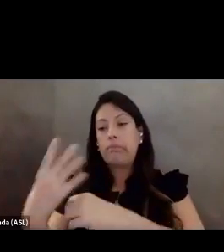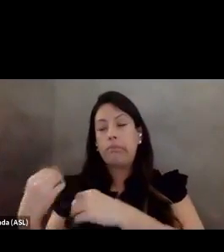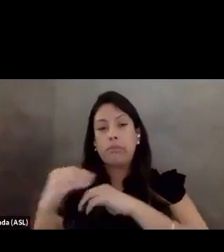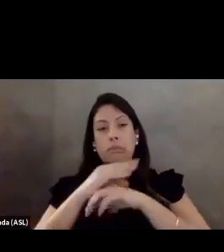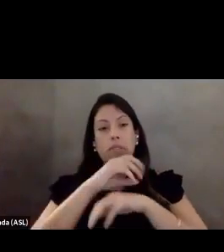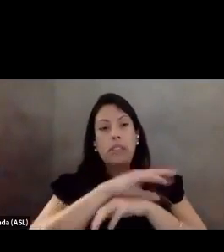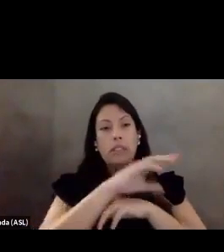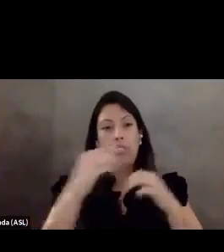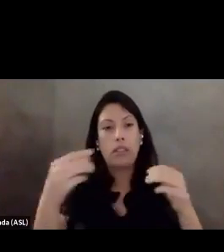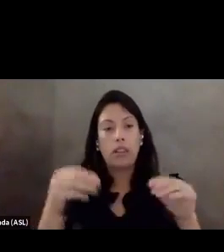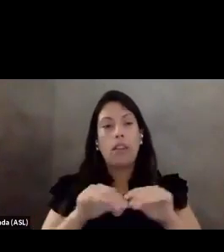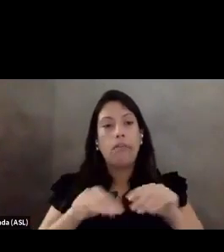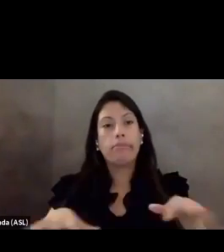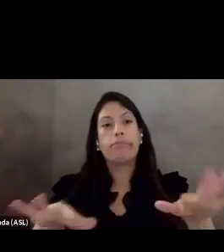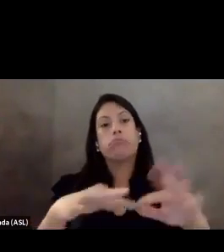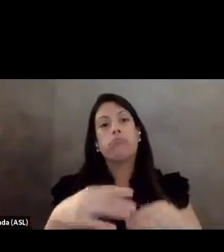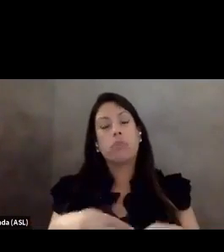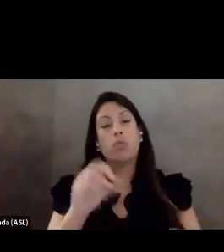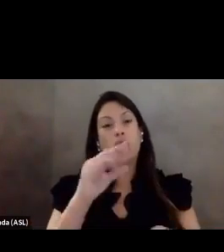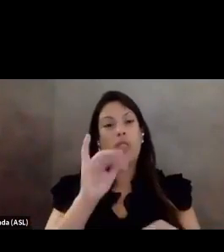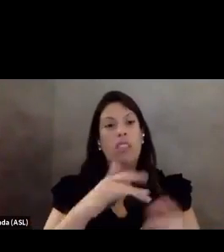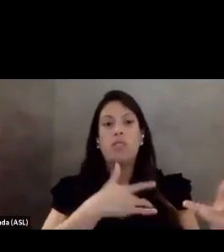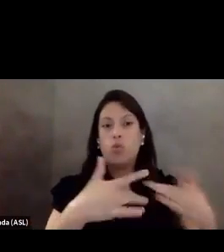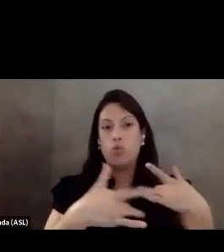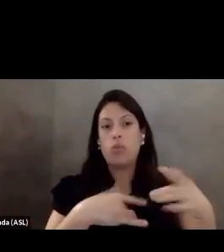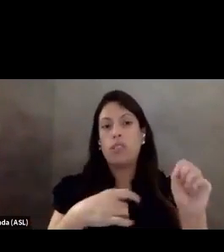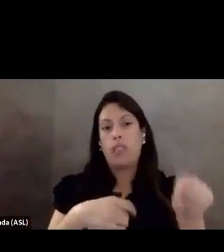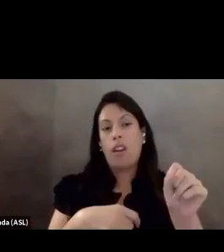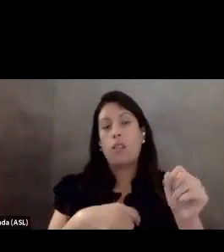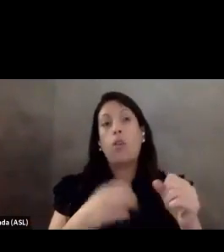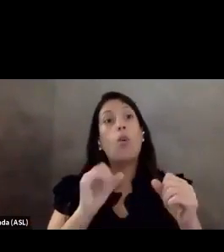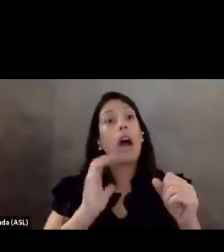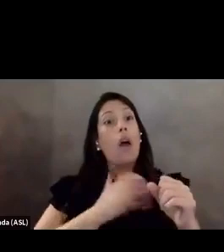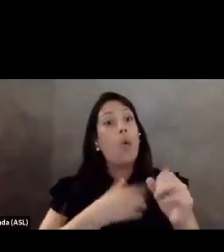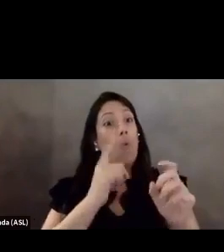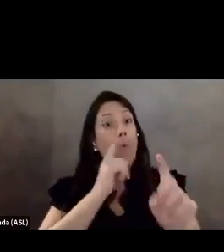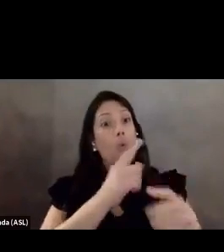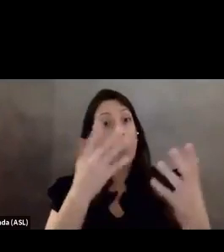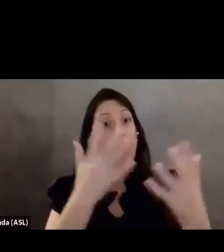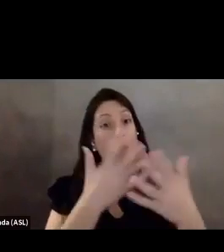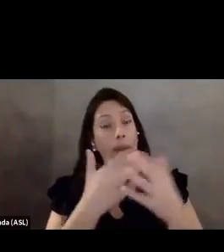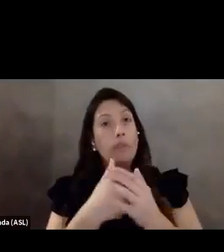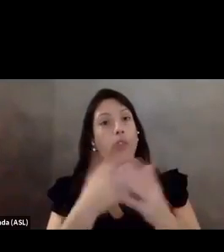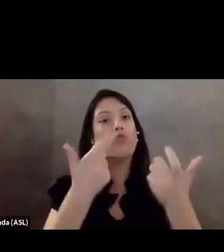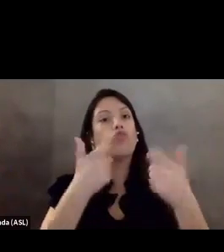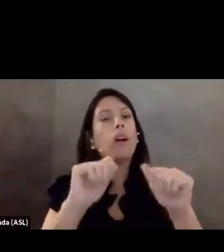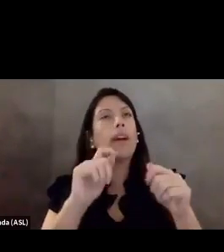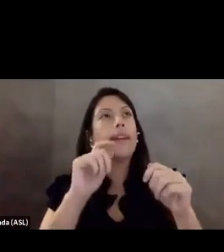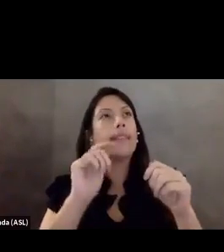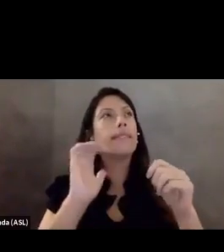So what we are doing is to find other hotels that can serve as